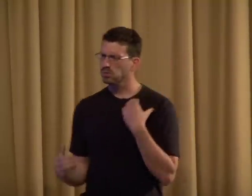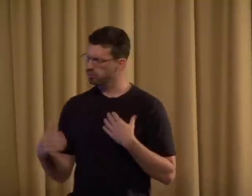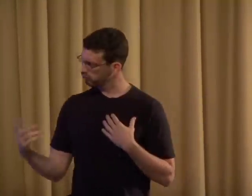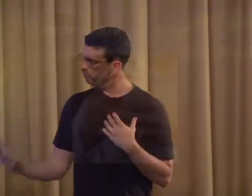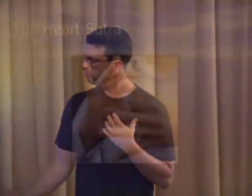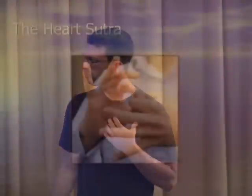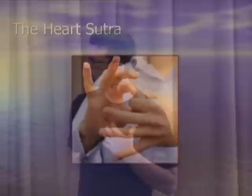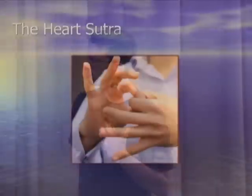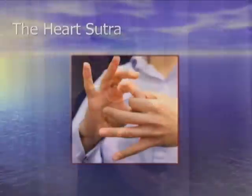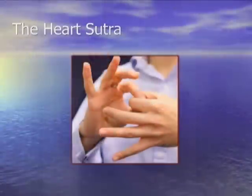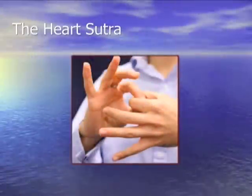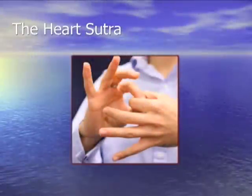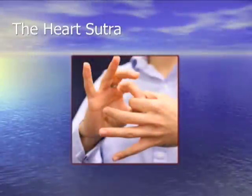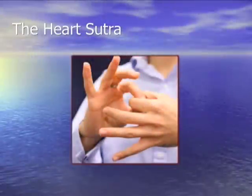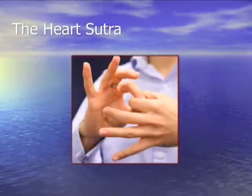What is this oneness?